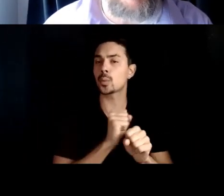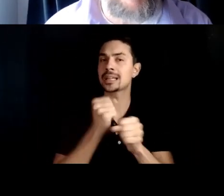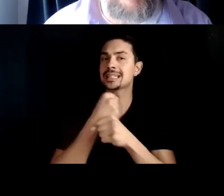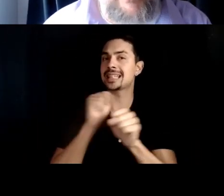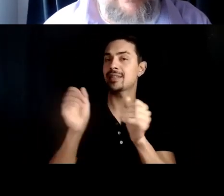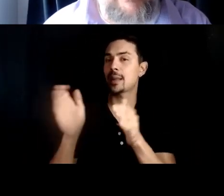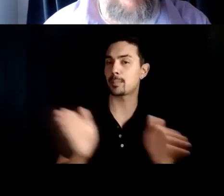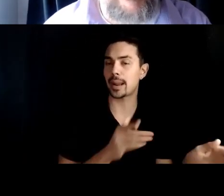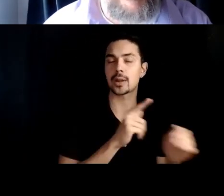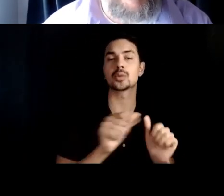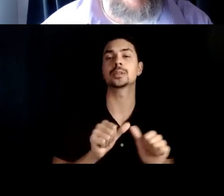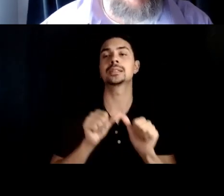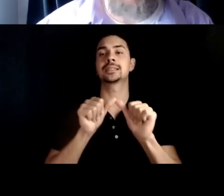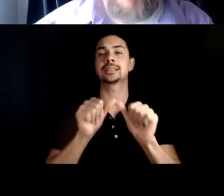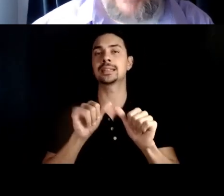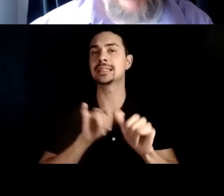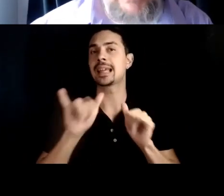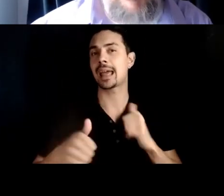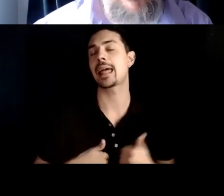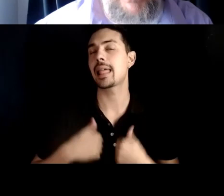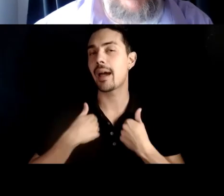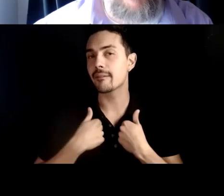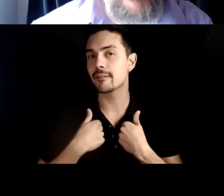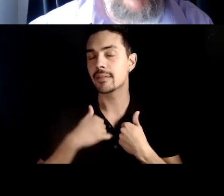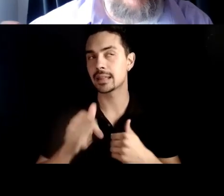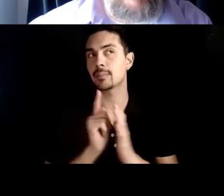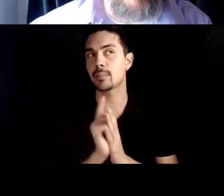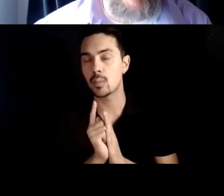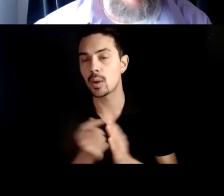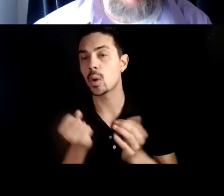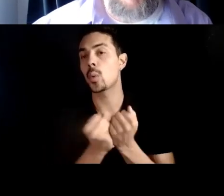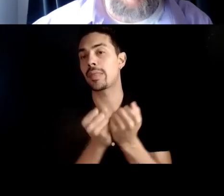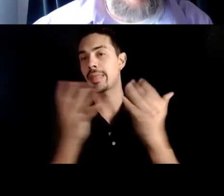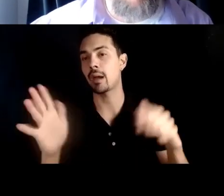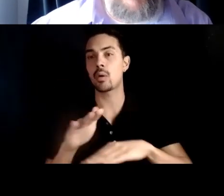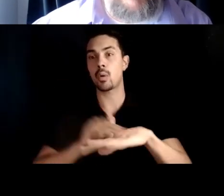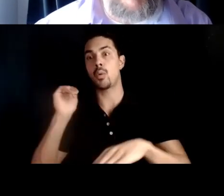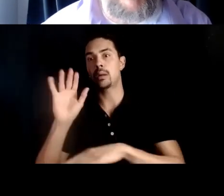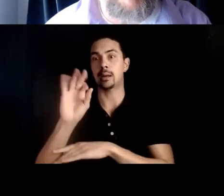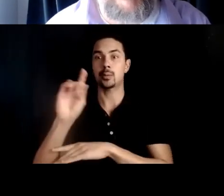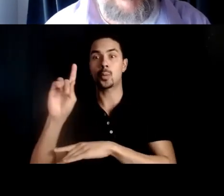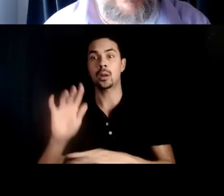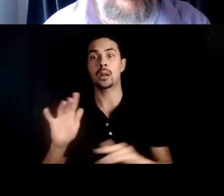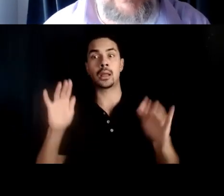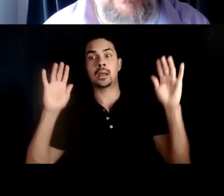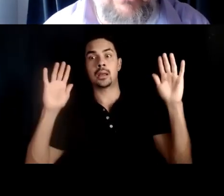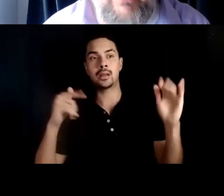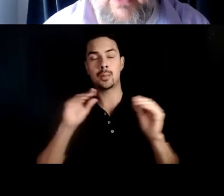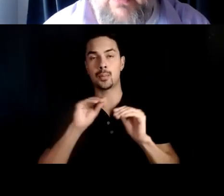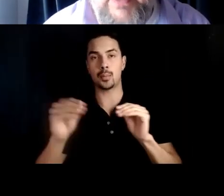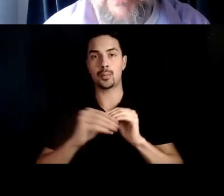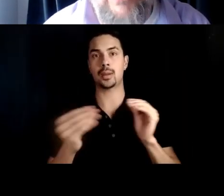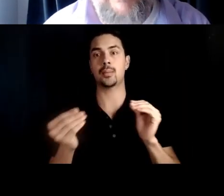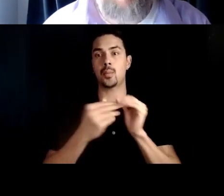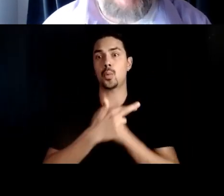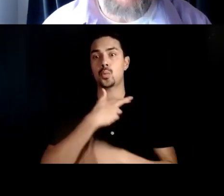to stay alive in this moment without calling 911, without putting me at additional greater risk?"